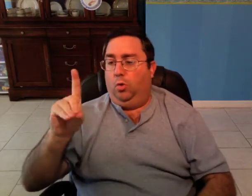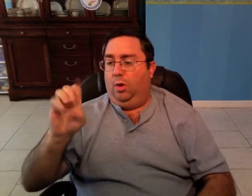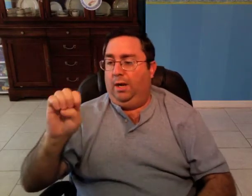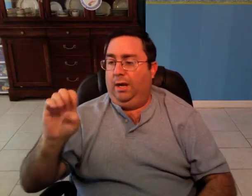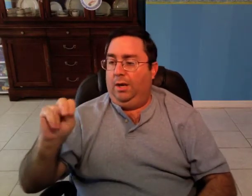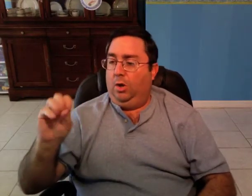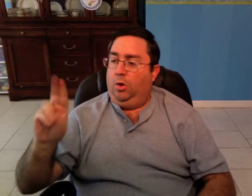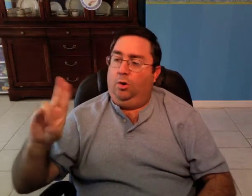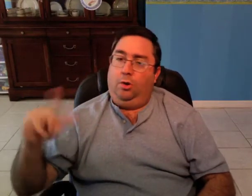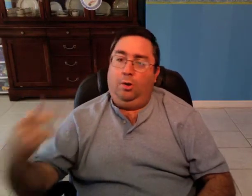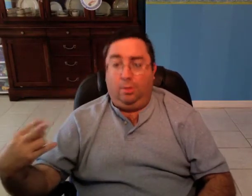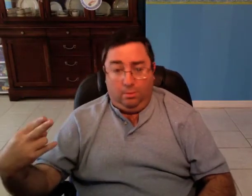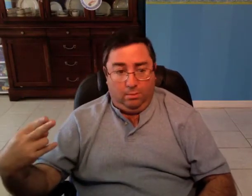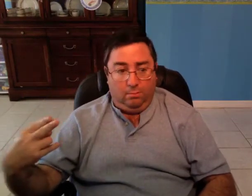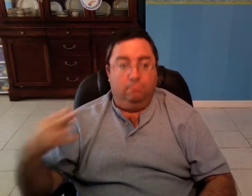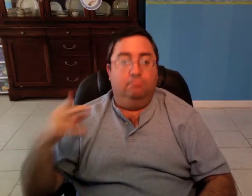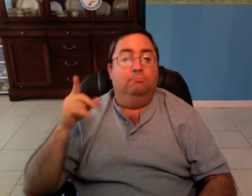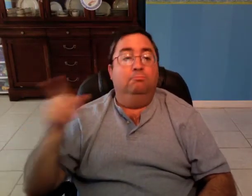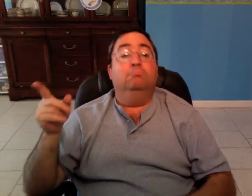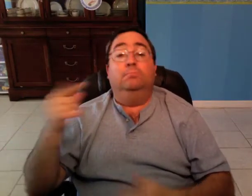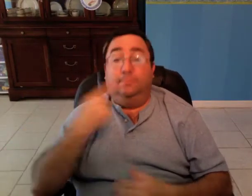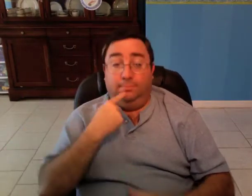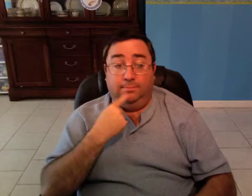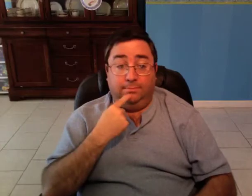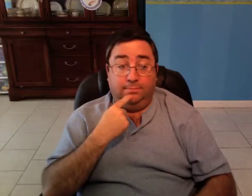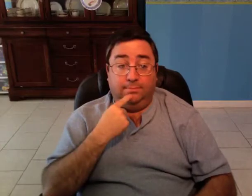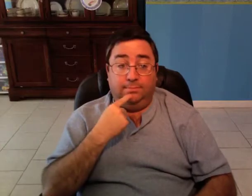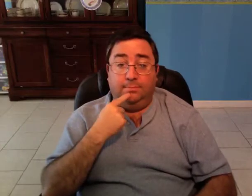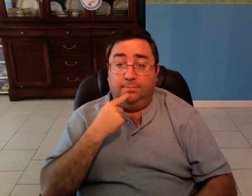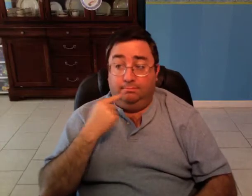In 1957, a man named Goodenough said: